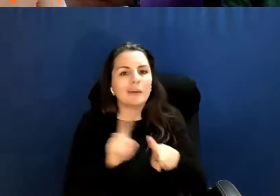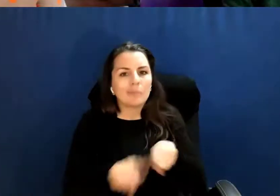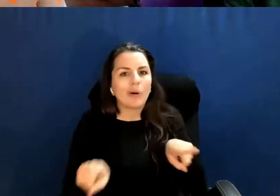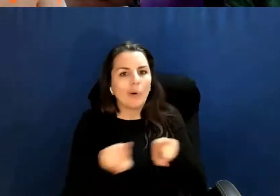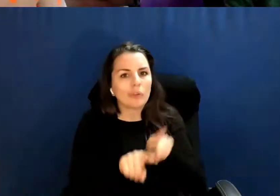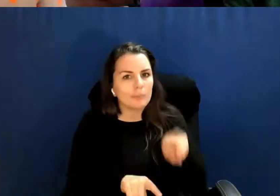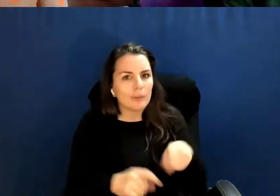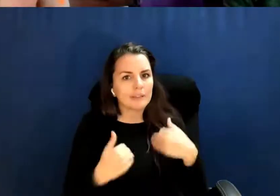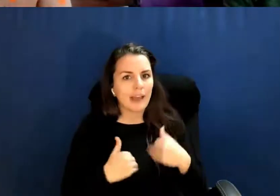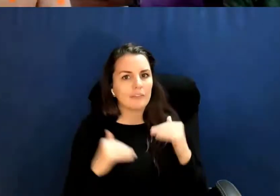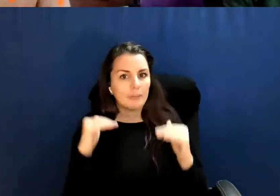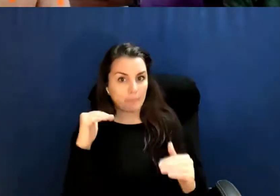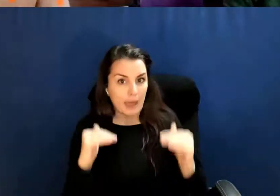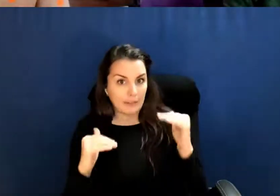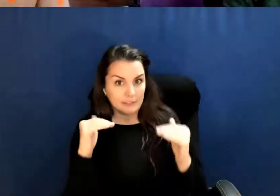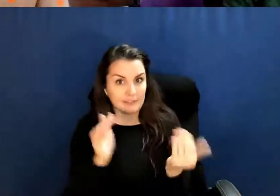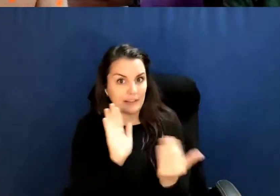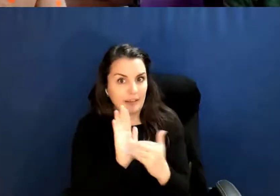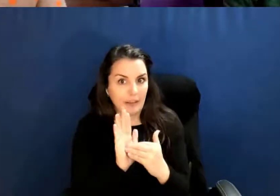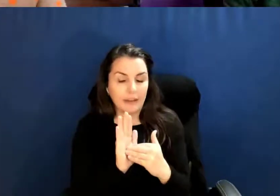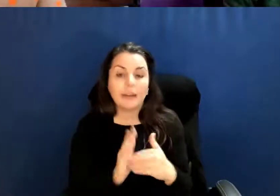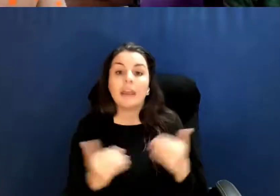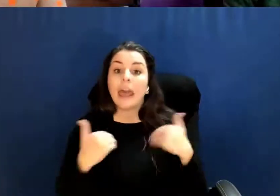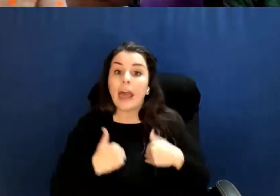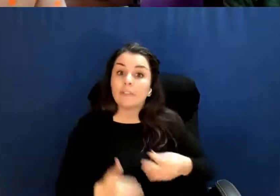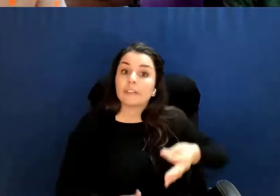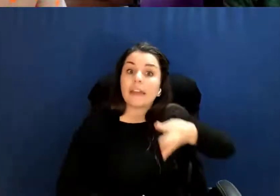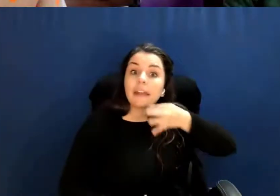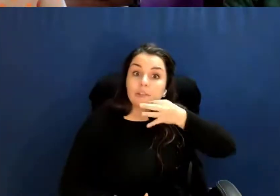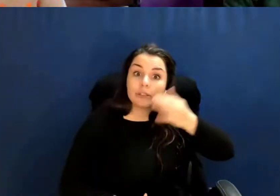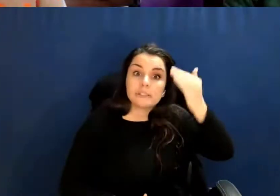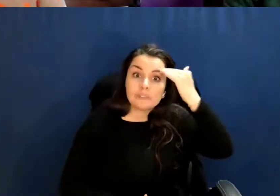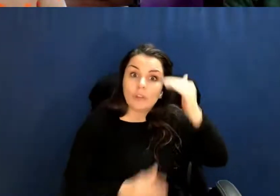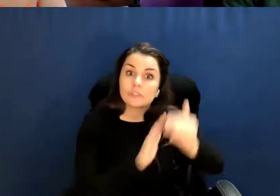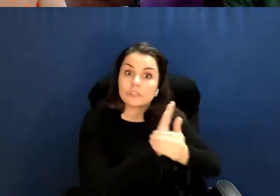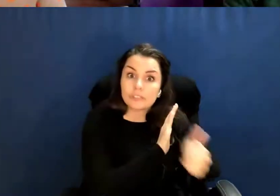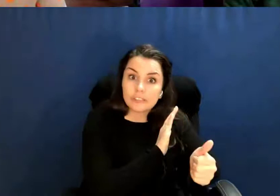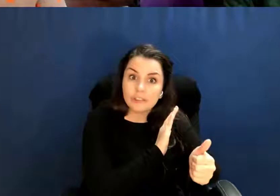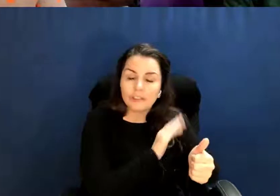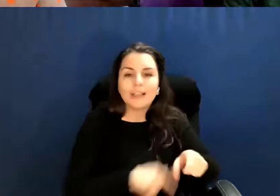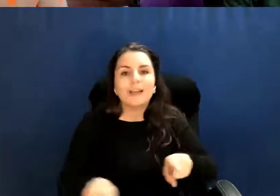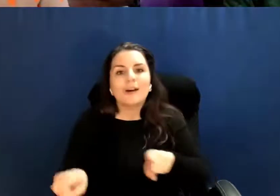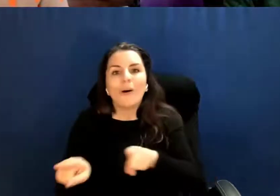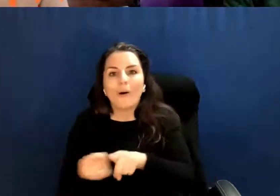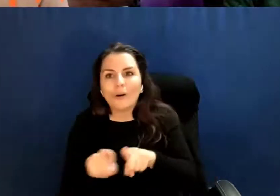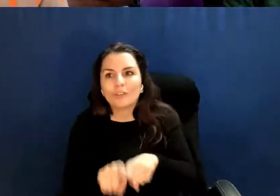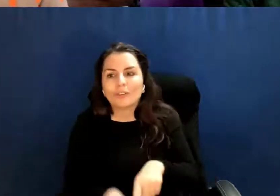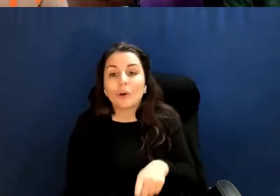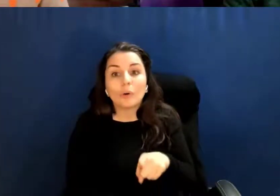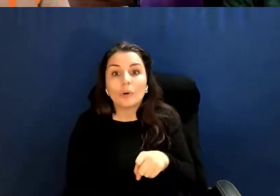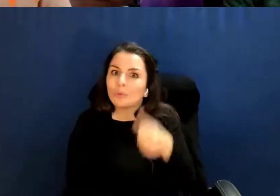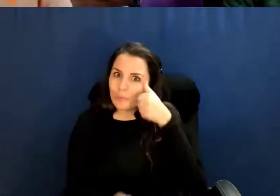between having that expertise and not taking so much of your research out of the institution,